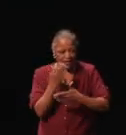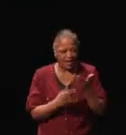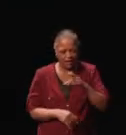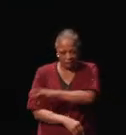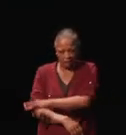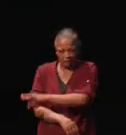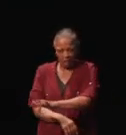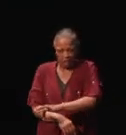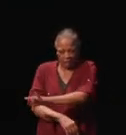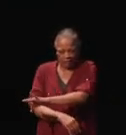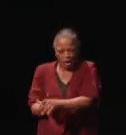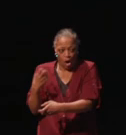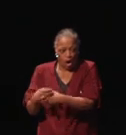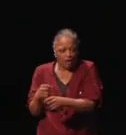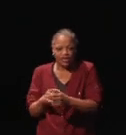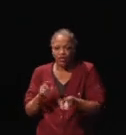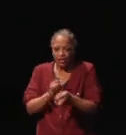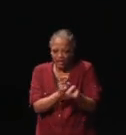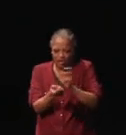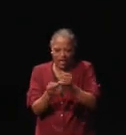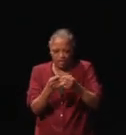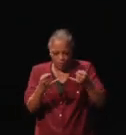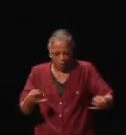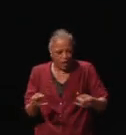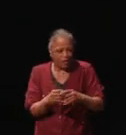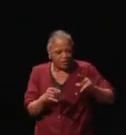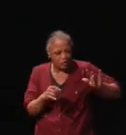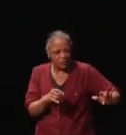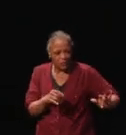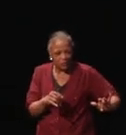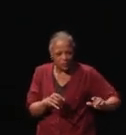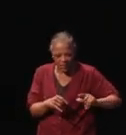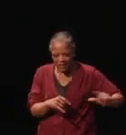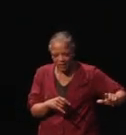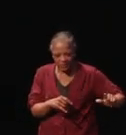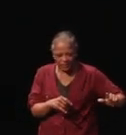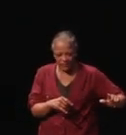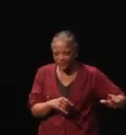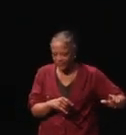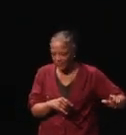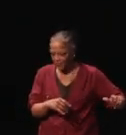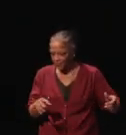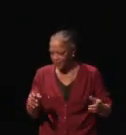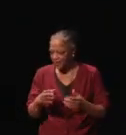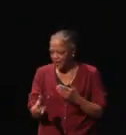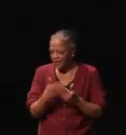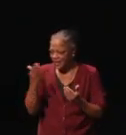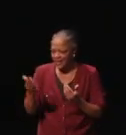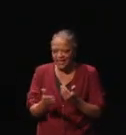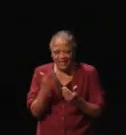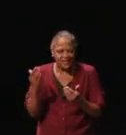So, there was a little bit of thought and in those days the control is very easy to modify and there was a bit of